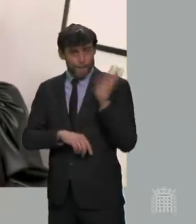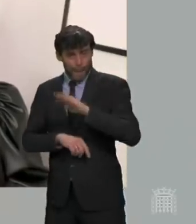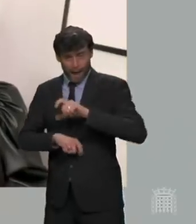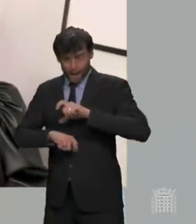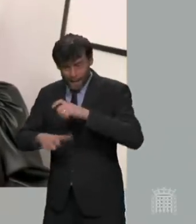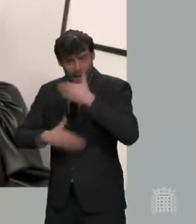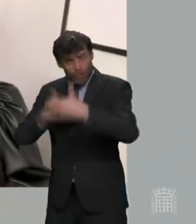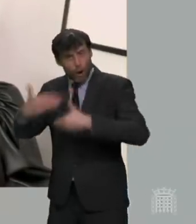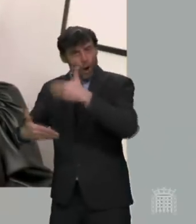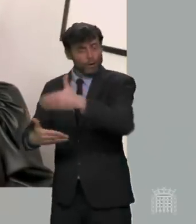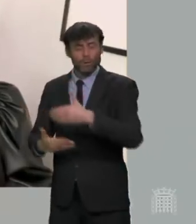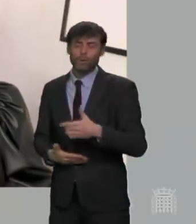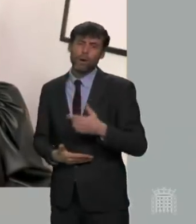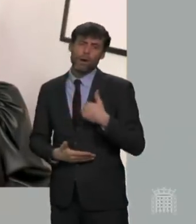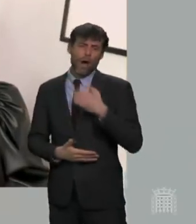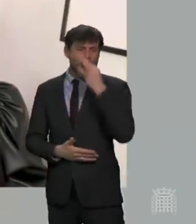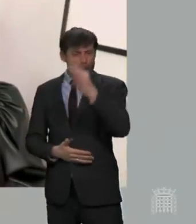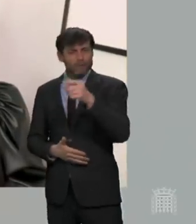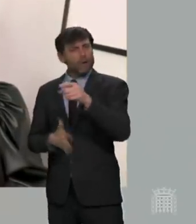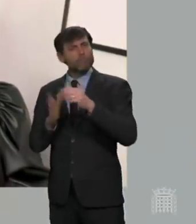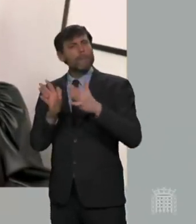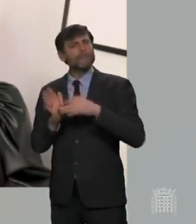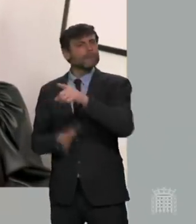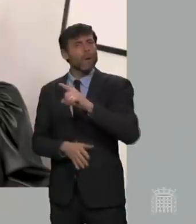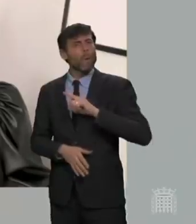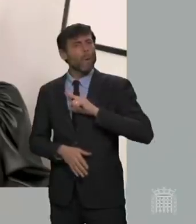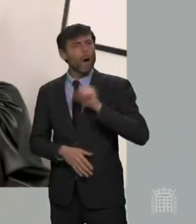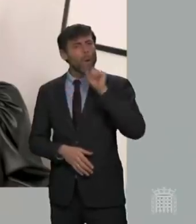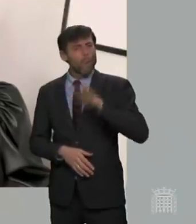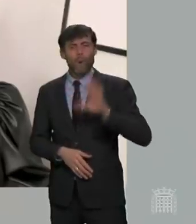the Prime Minister explain why his Government refuse to listen to the beauty industry,